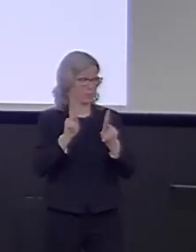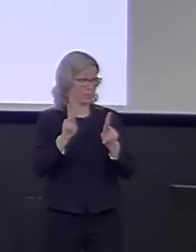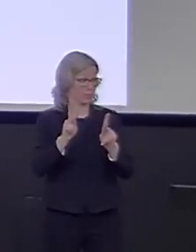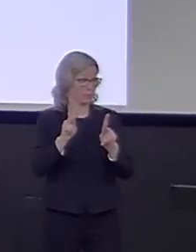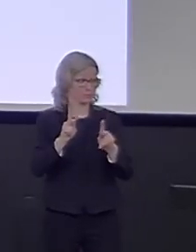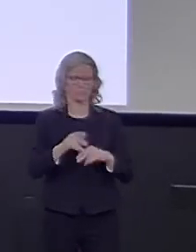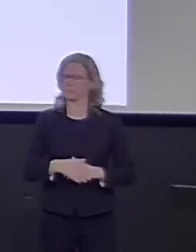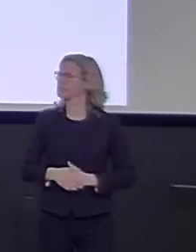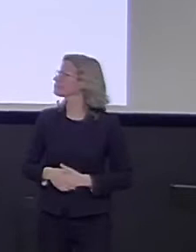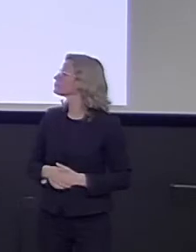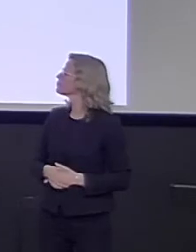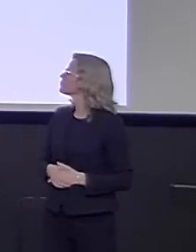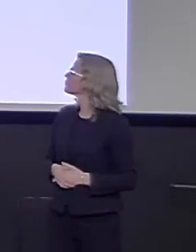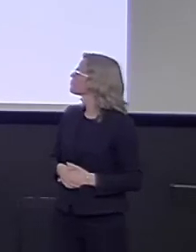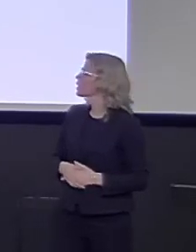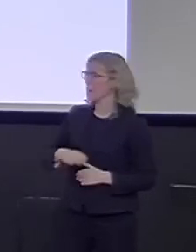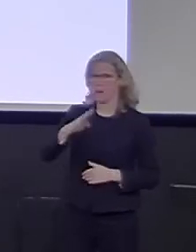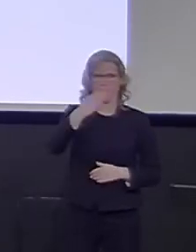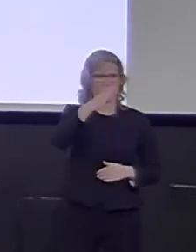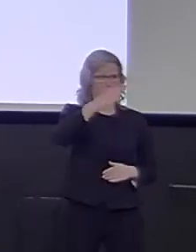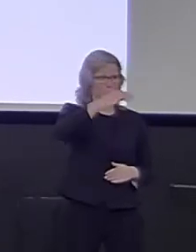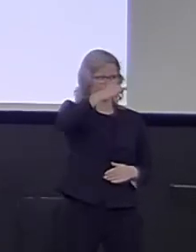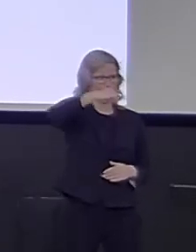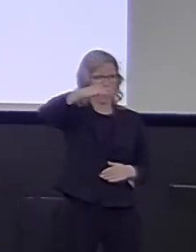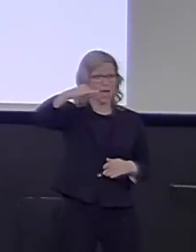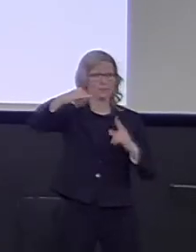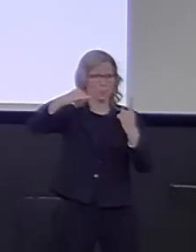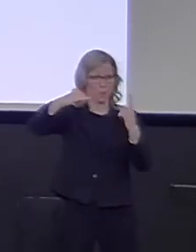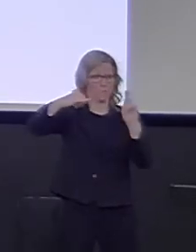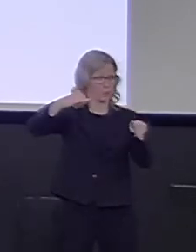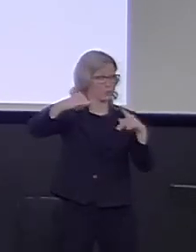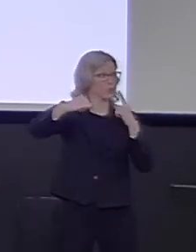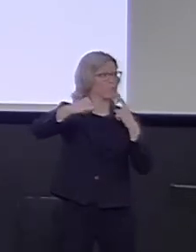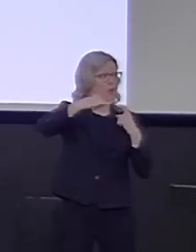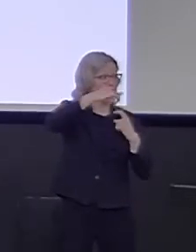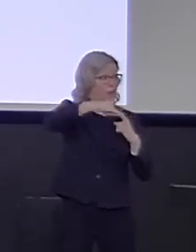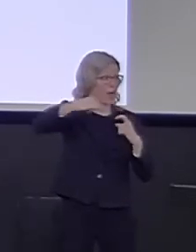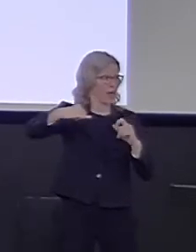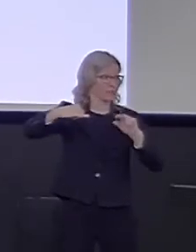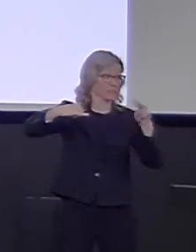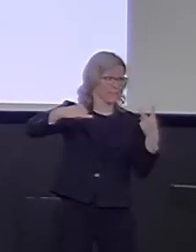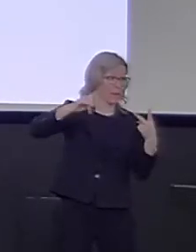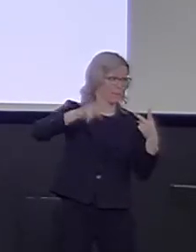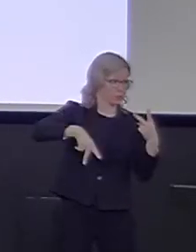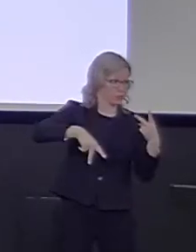where the blue is one participant and the red is the other. And you can see the time series